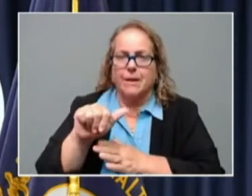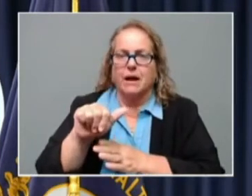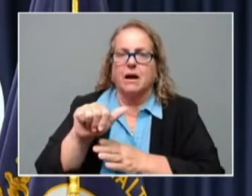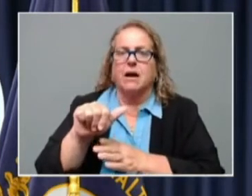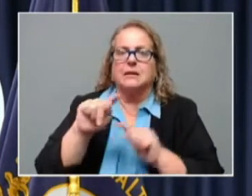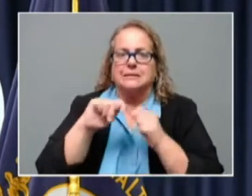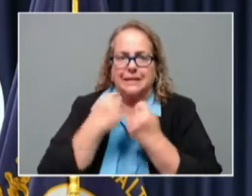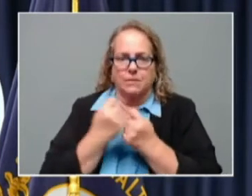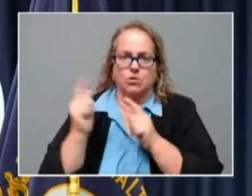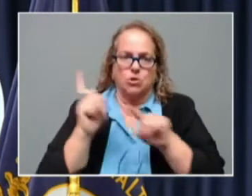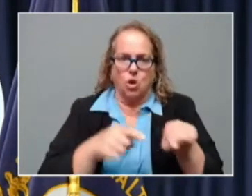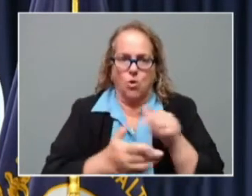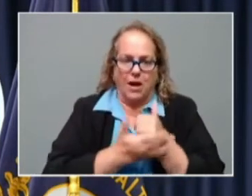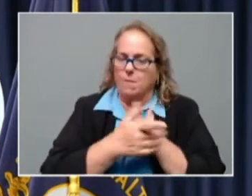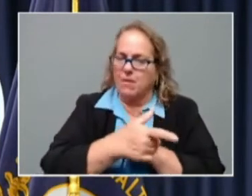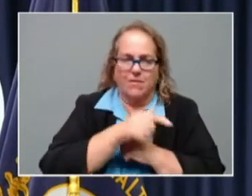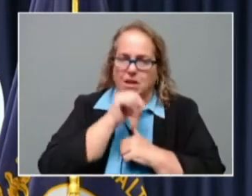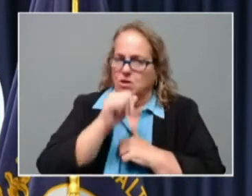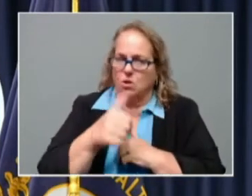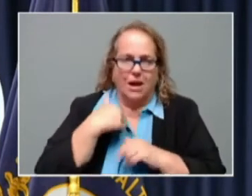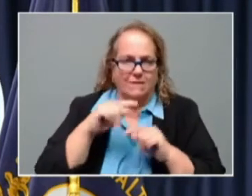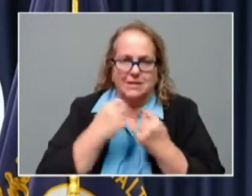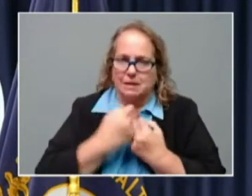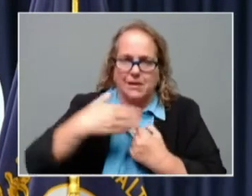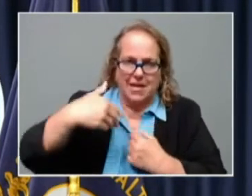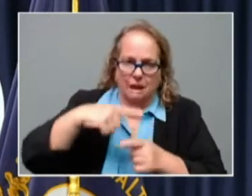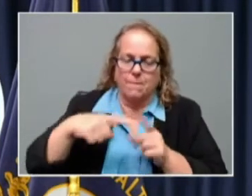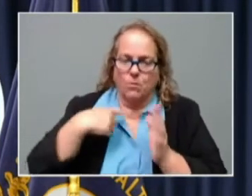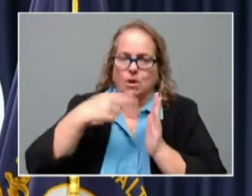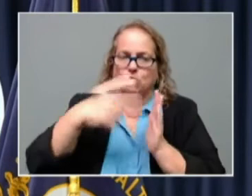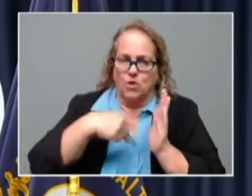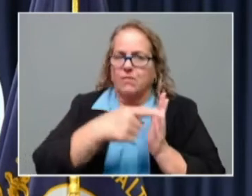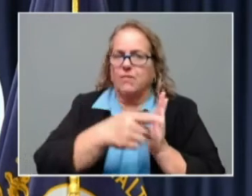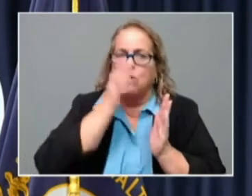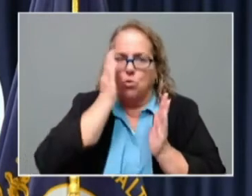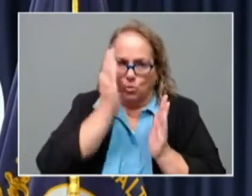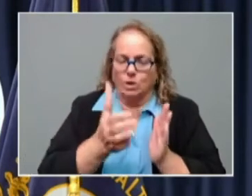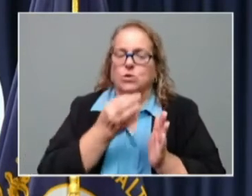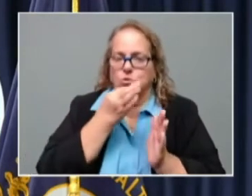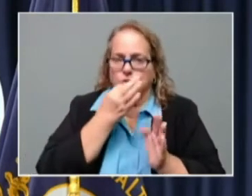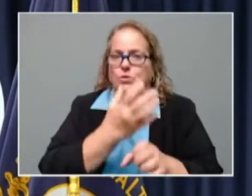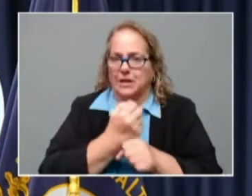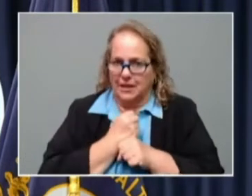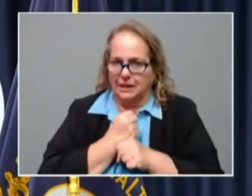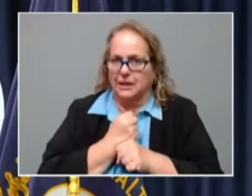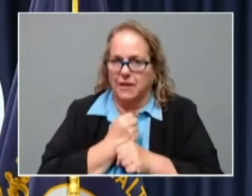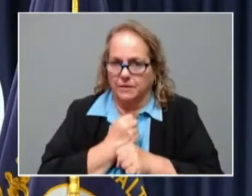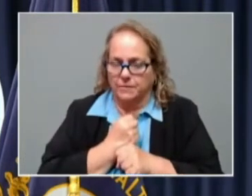yet though, I think we read that they will soon. So these are all different